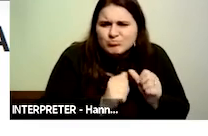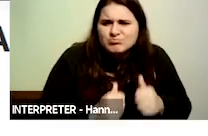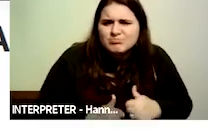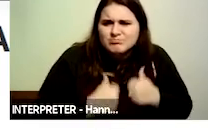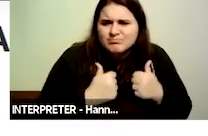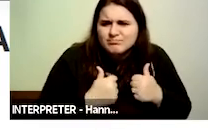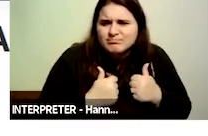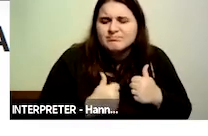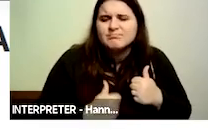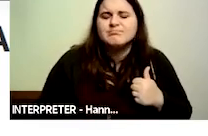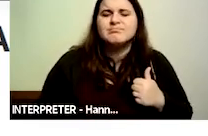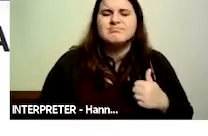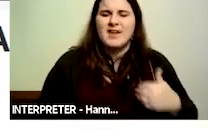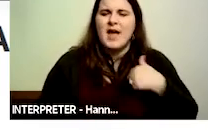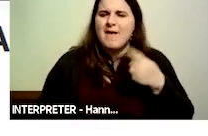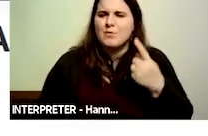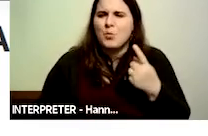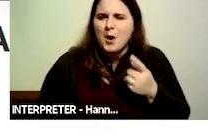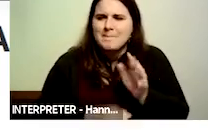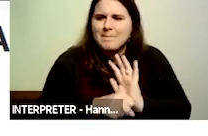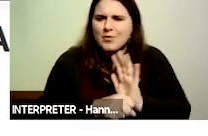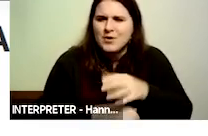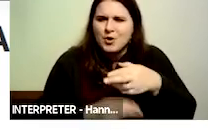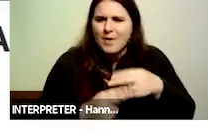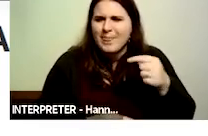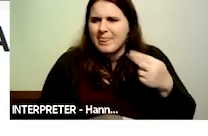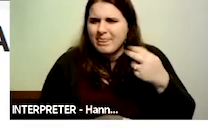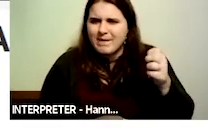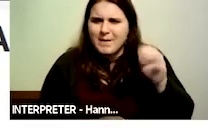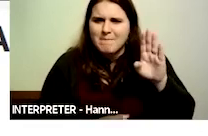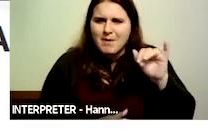movie out there called the biodome which I think probably references back to that. But that's not